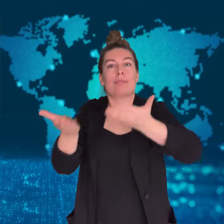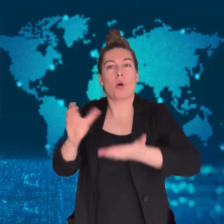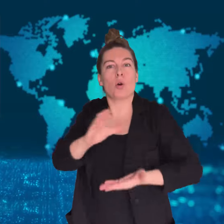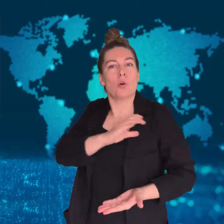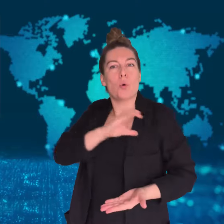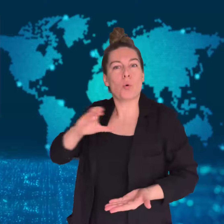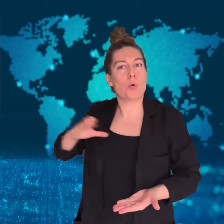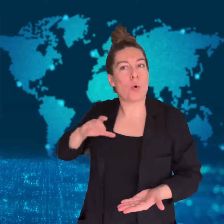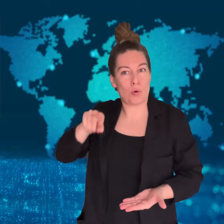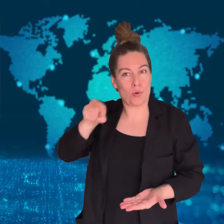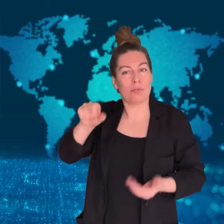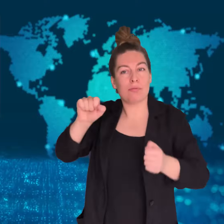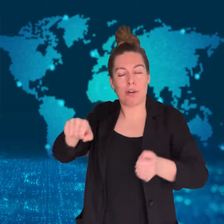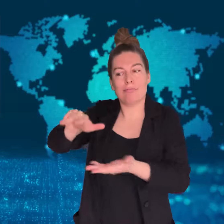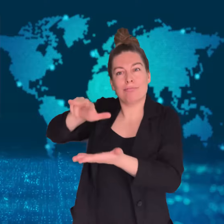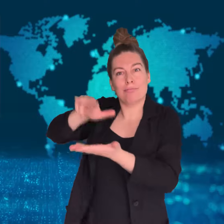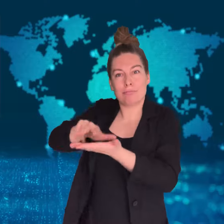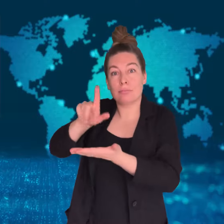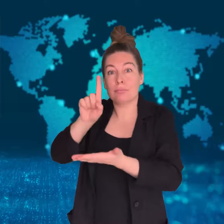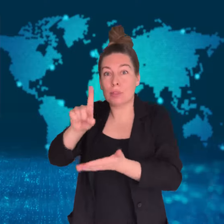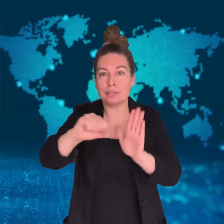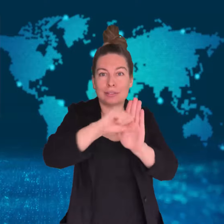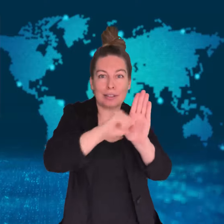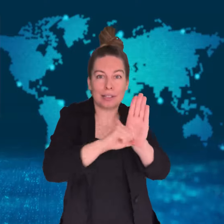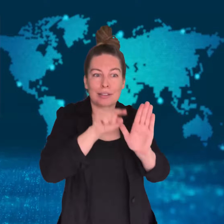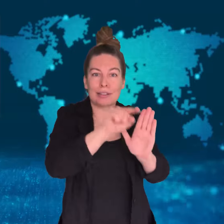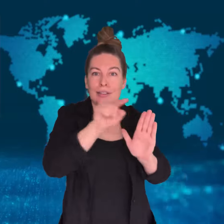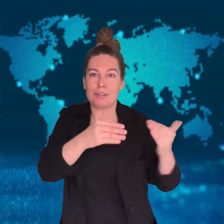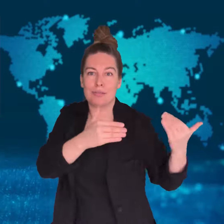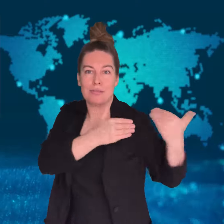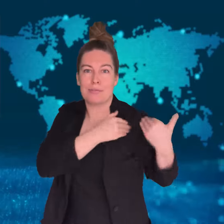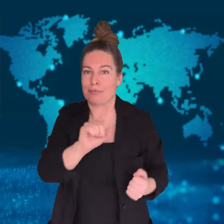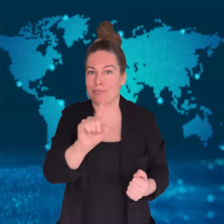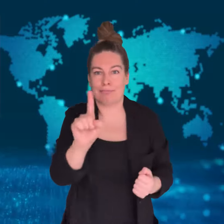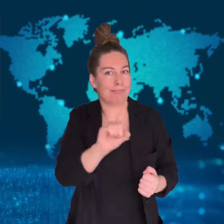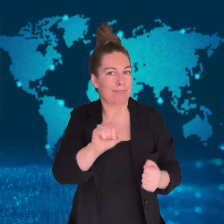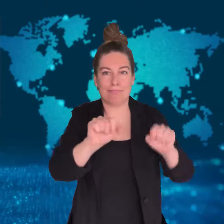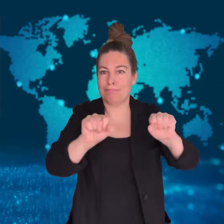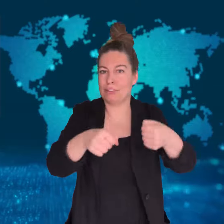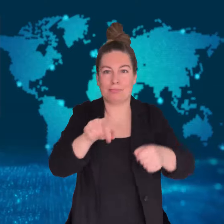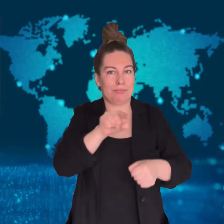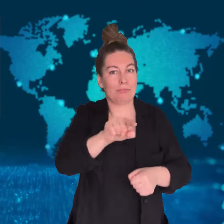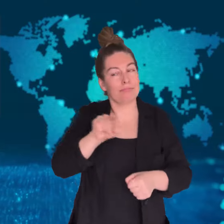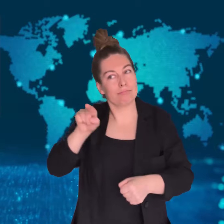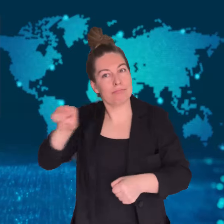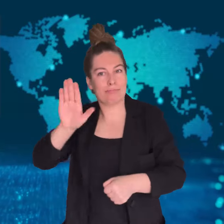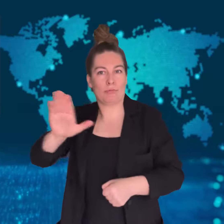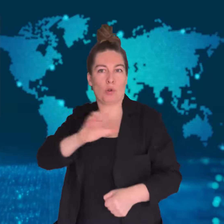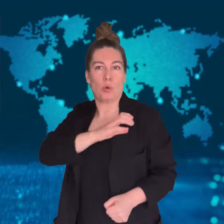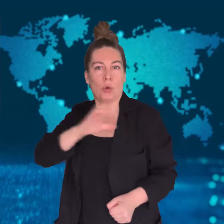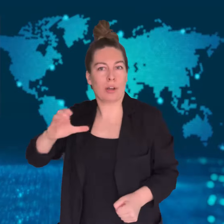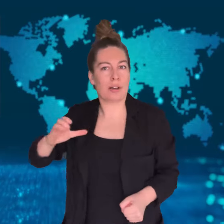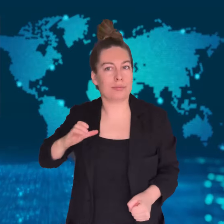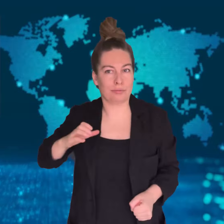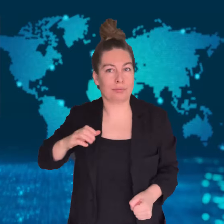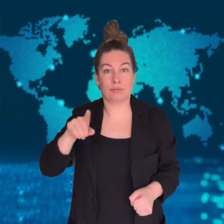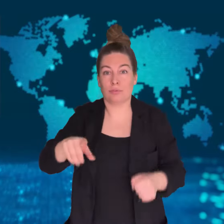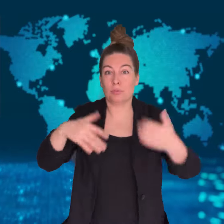and not states - the responsibility of enforcing who may hold office.